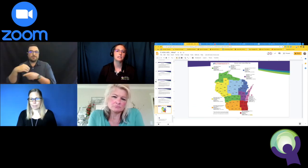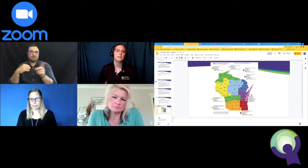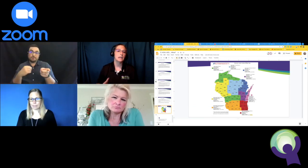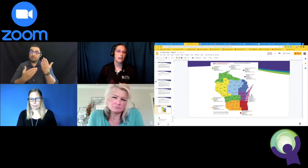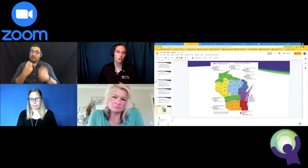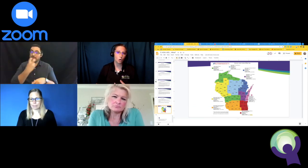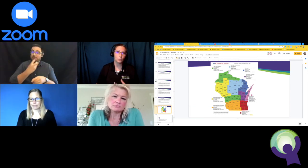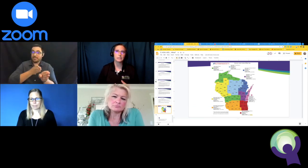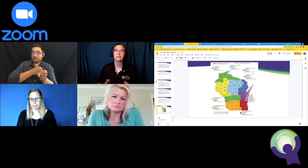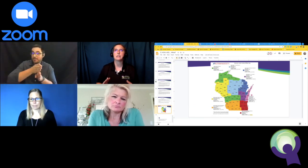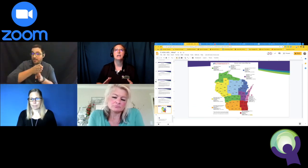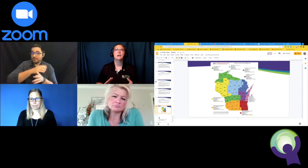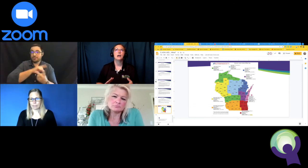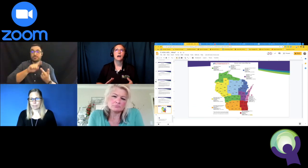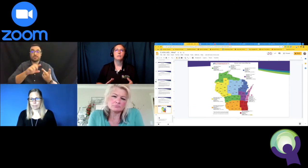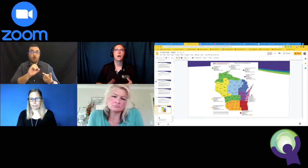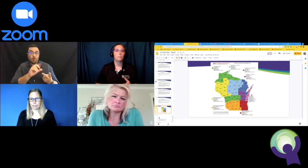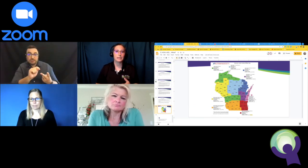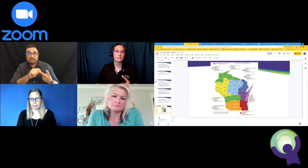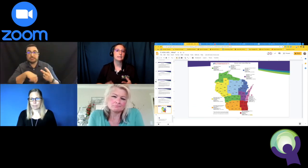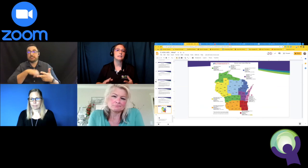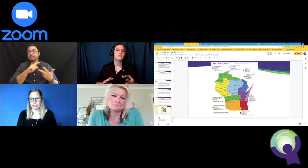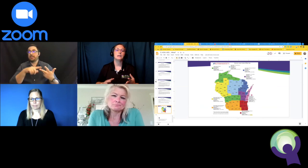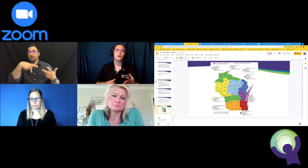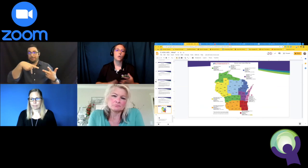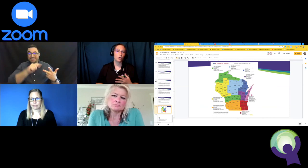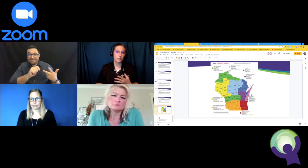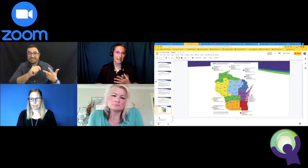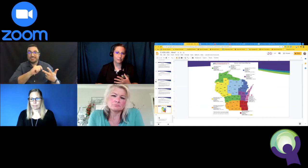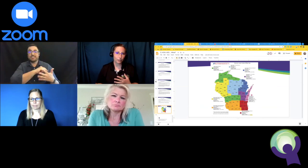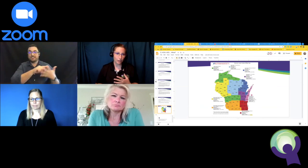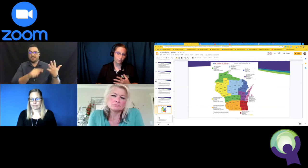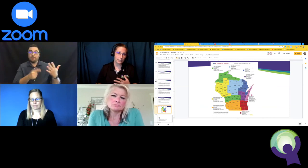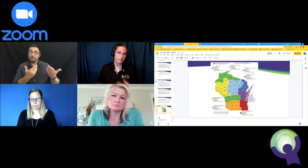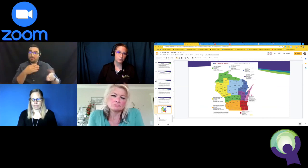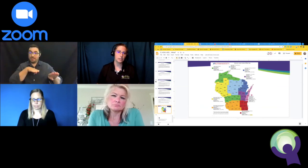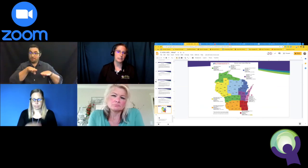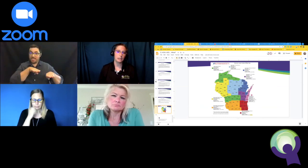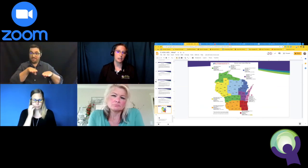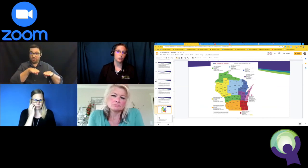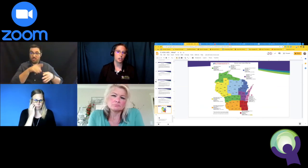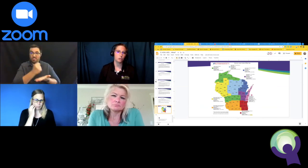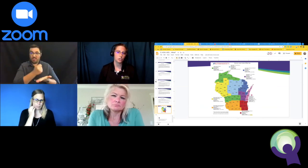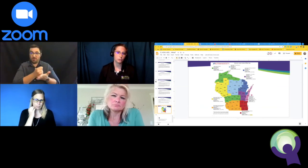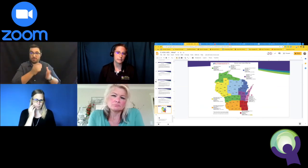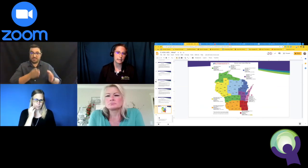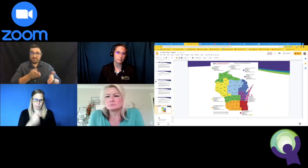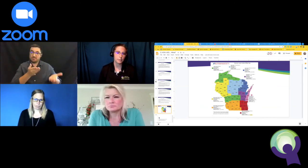an OT a PT, or a behavioral therapist, which is another huge service that people on the